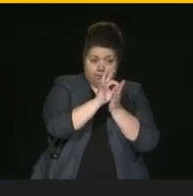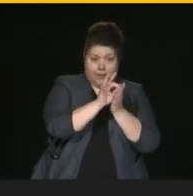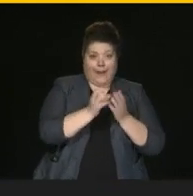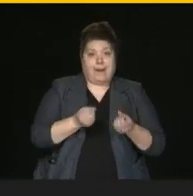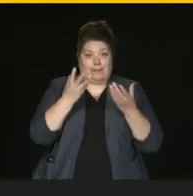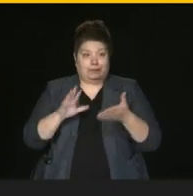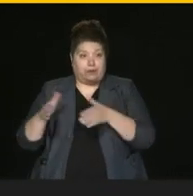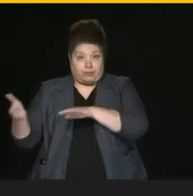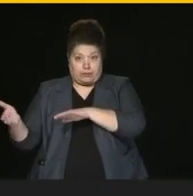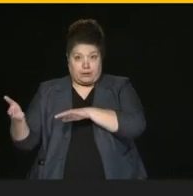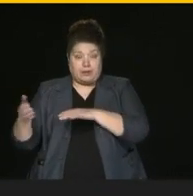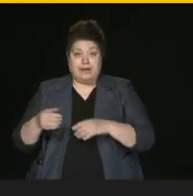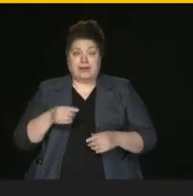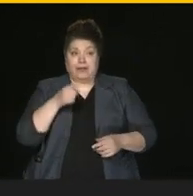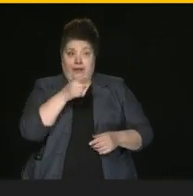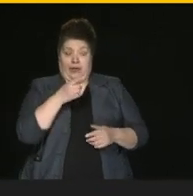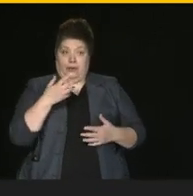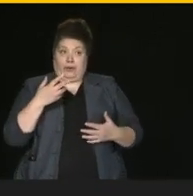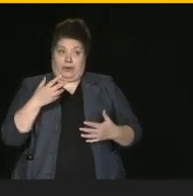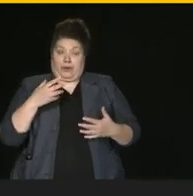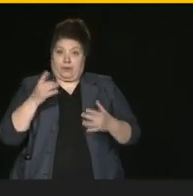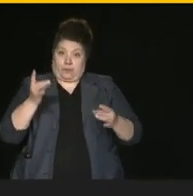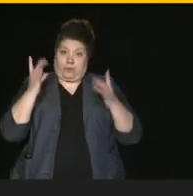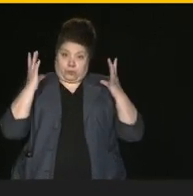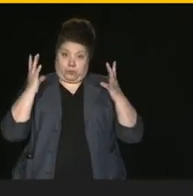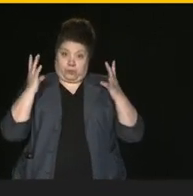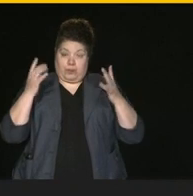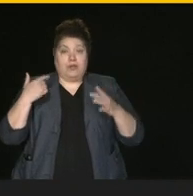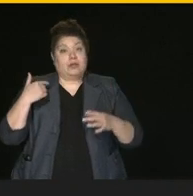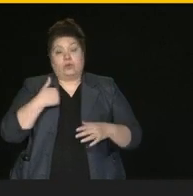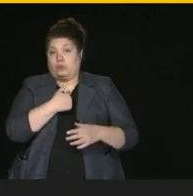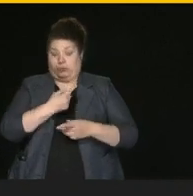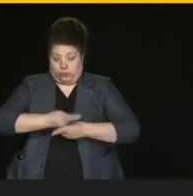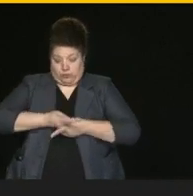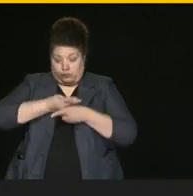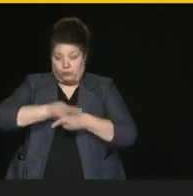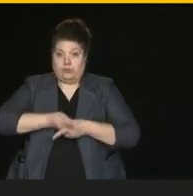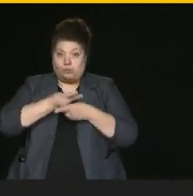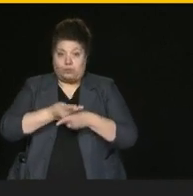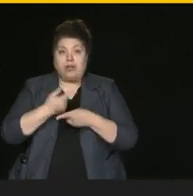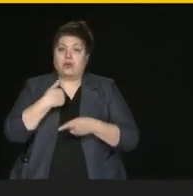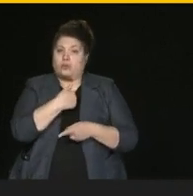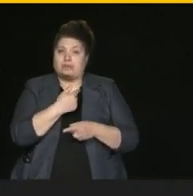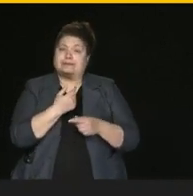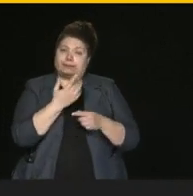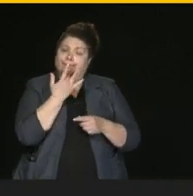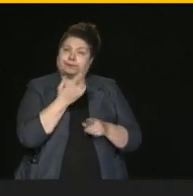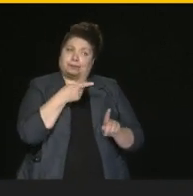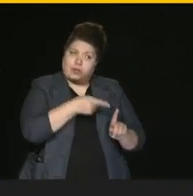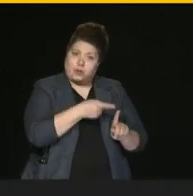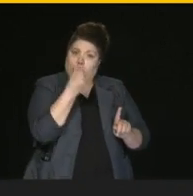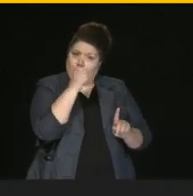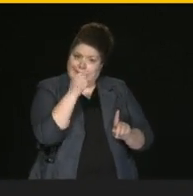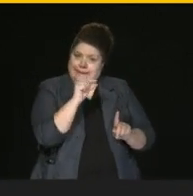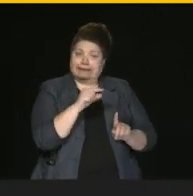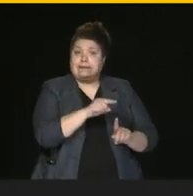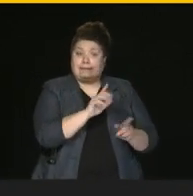SO THESE STARK NUMBERS TELL US THAT WE MUST DO EVERYTHING THAT WE EXAMINE NOW TO REMAIN IN THAT